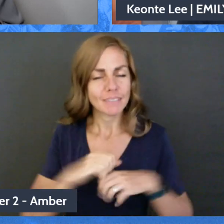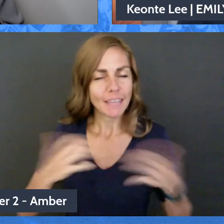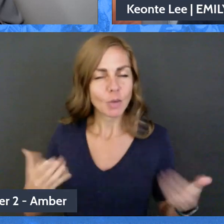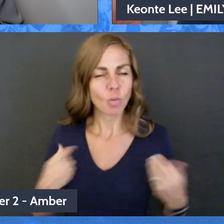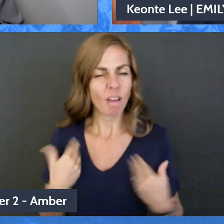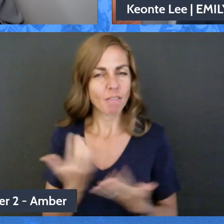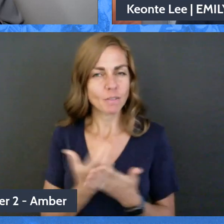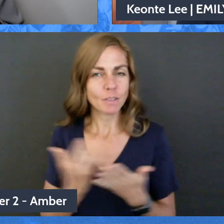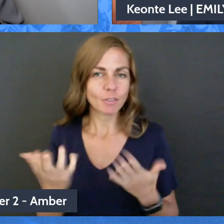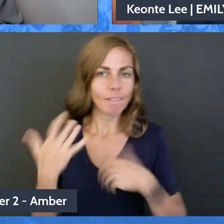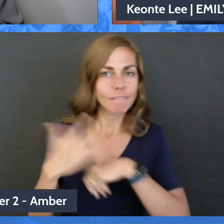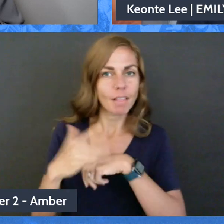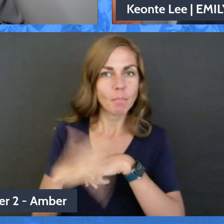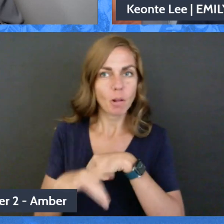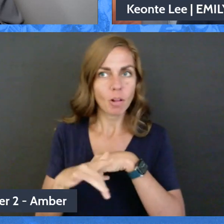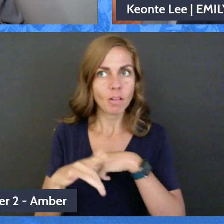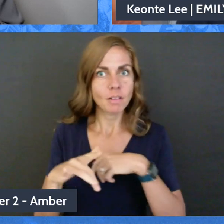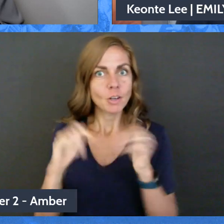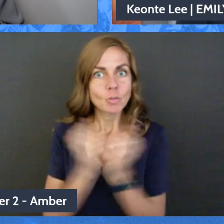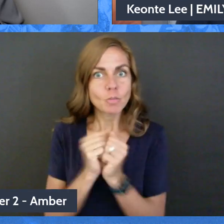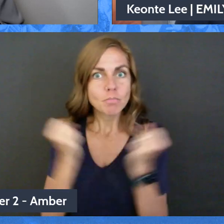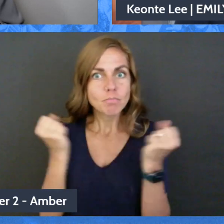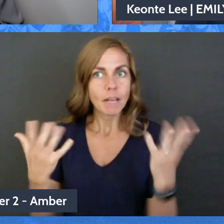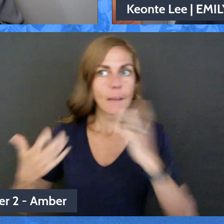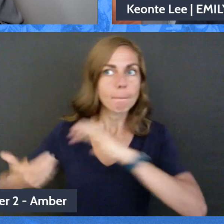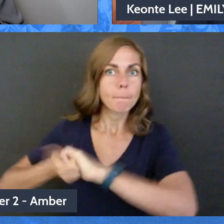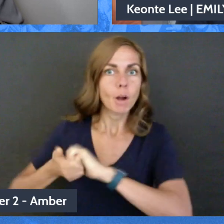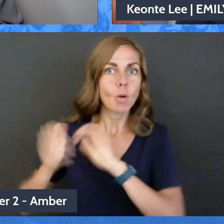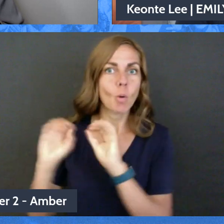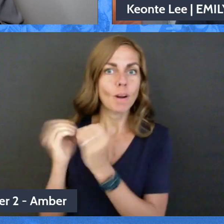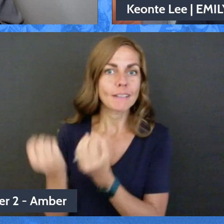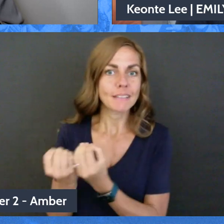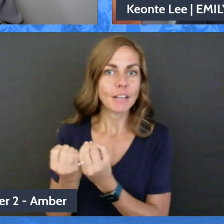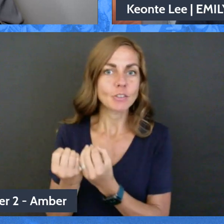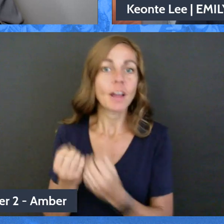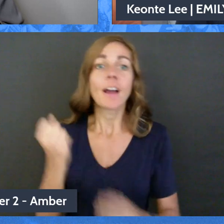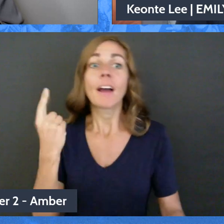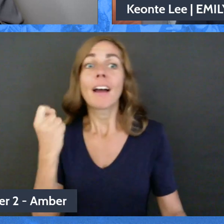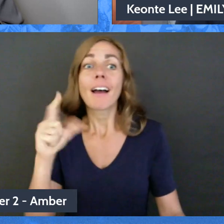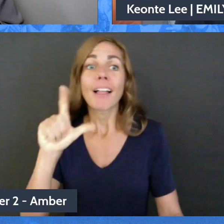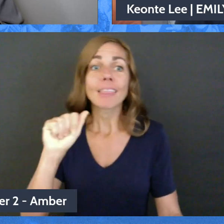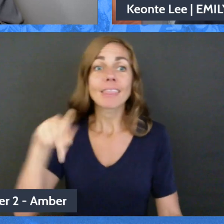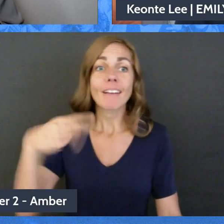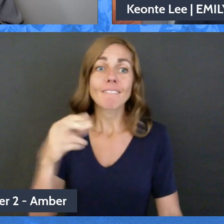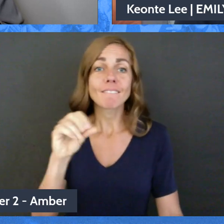along with a lot of our partner organizations. Laphonza, we are unfortunately out of time.